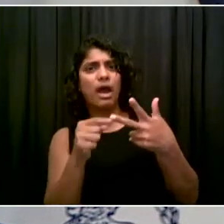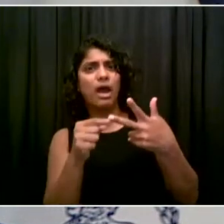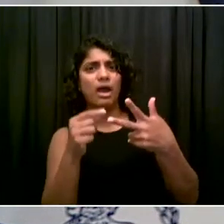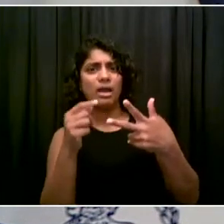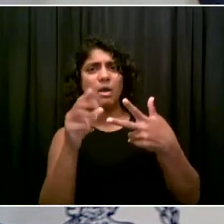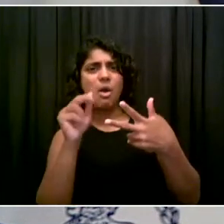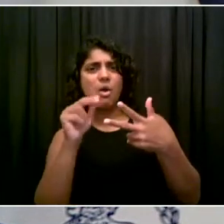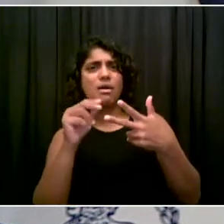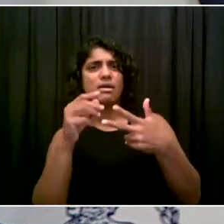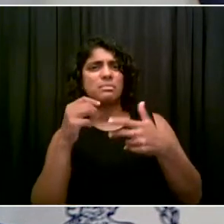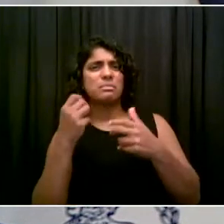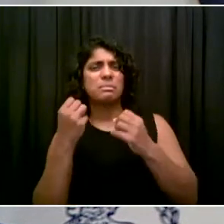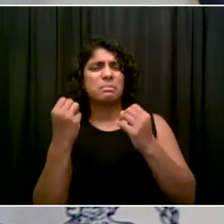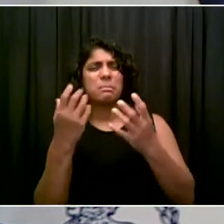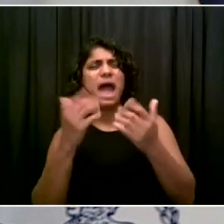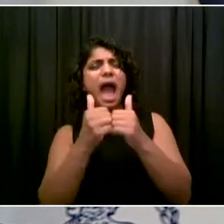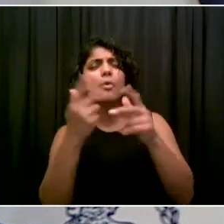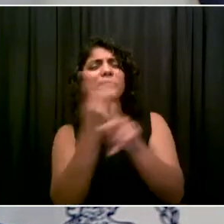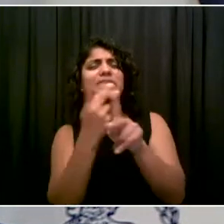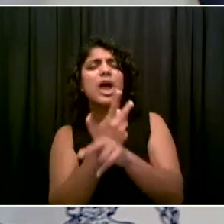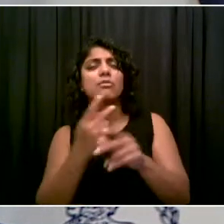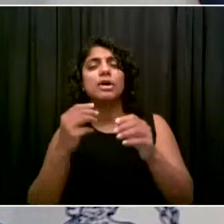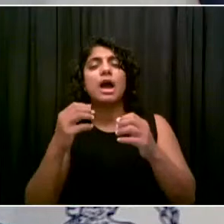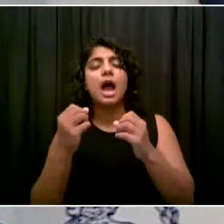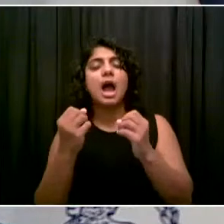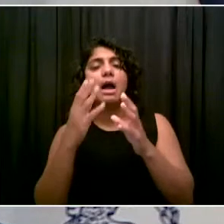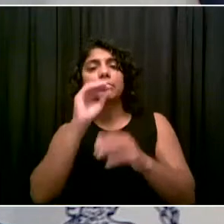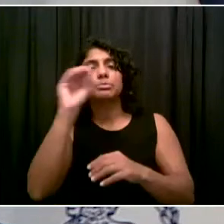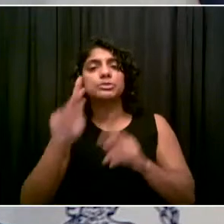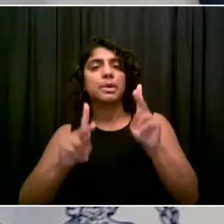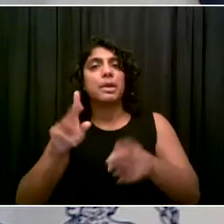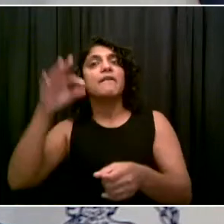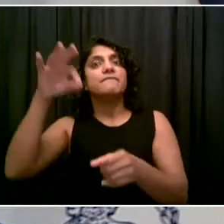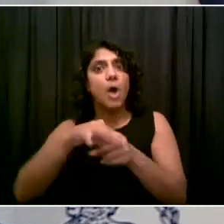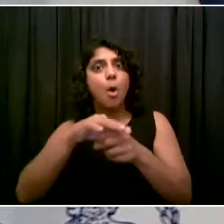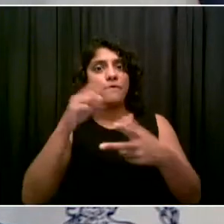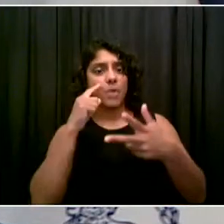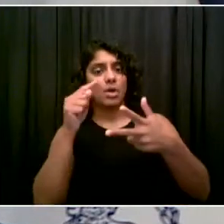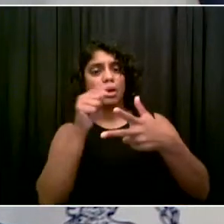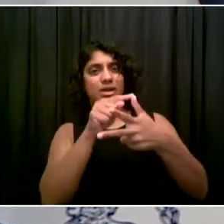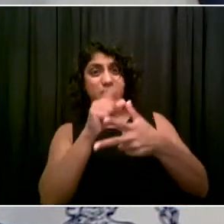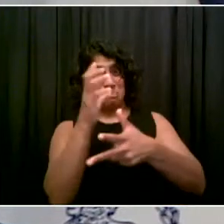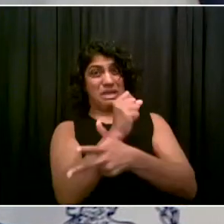THOSE CHALLENGES MIGHT BE IF YU O AGREE WITH THE PREMISE THERE?